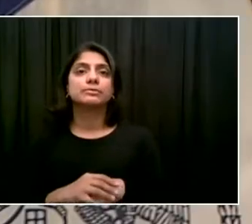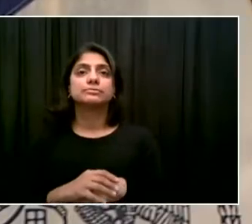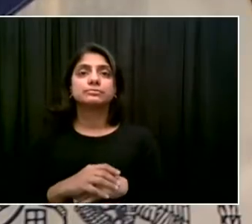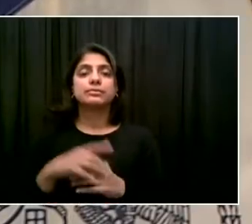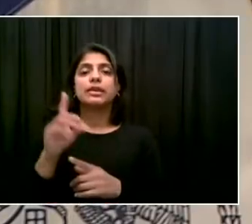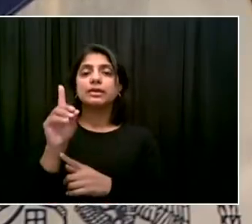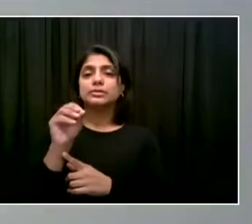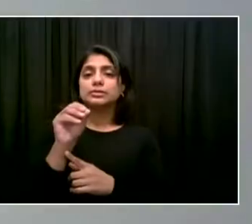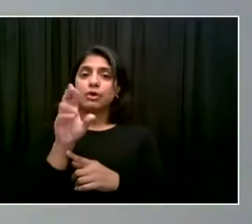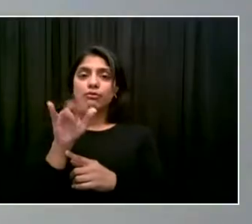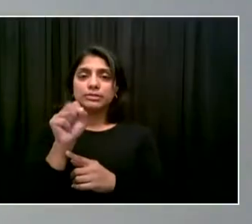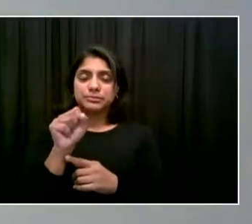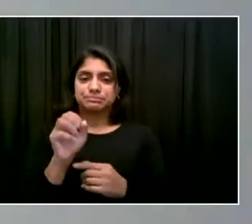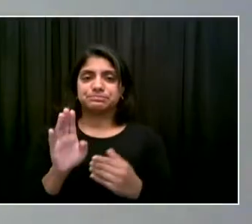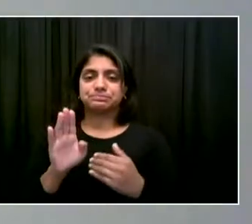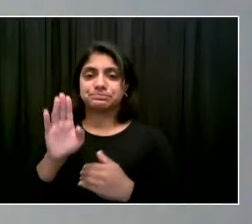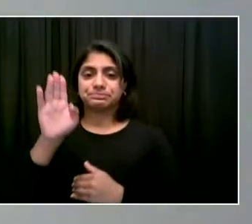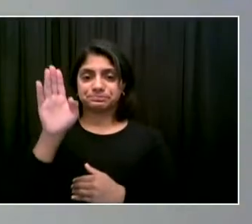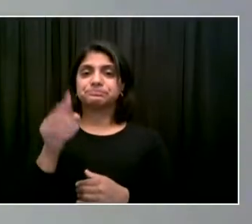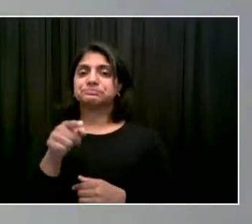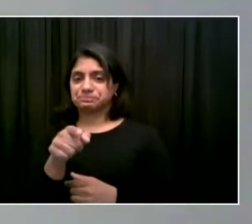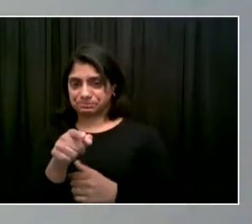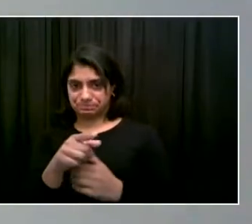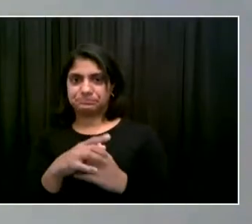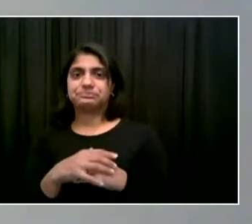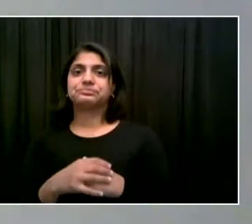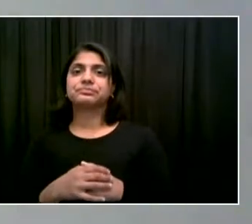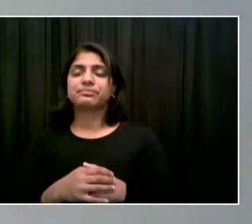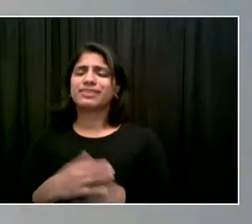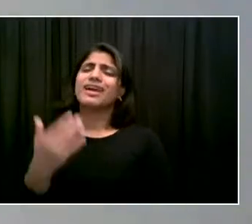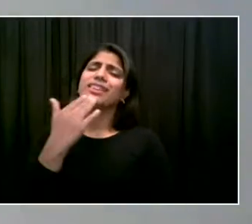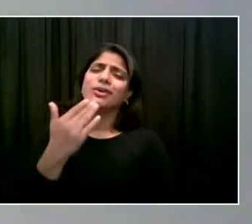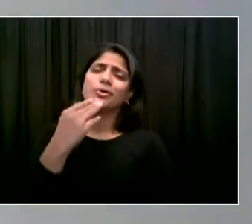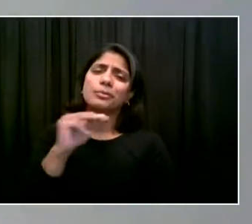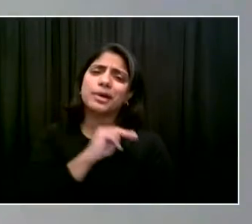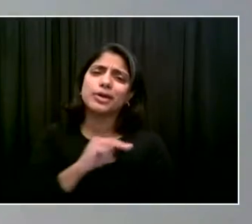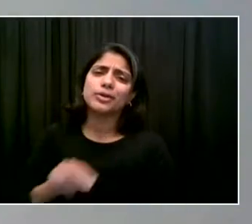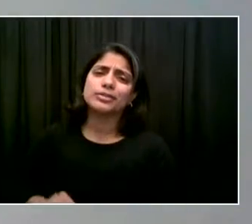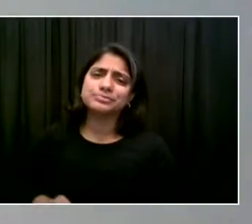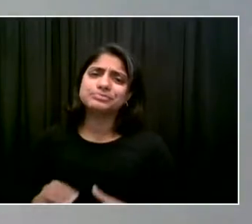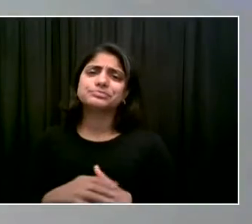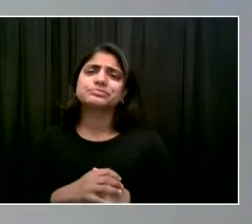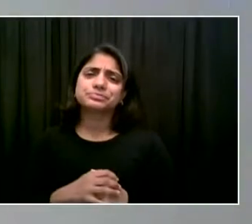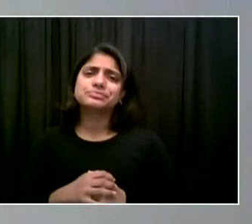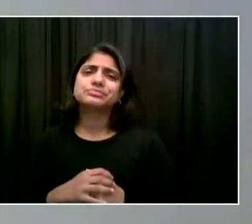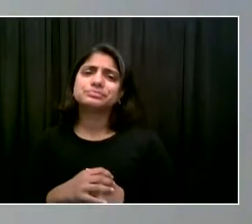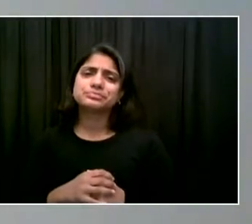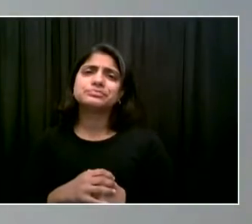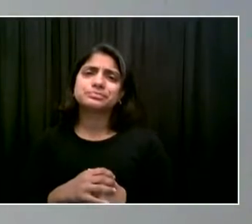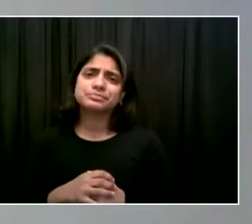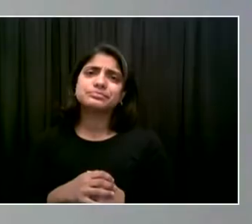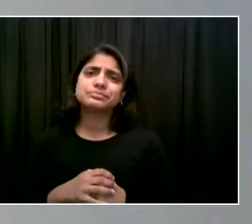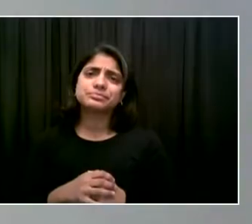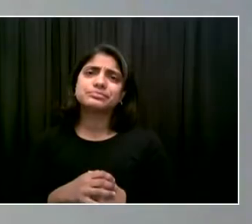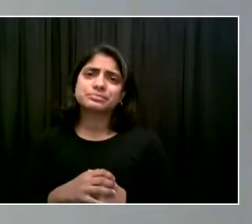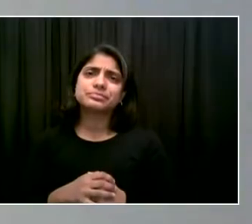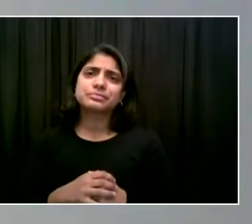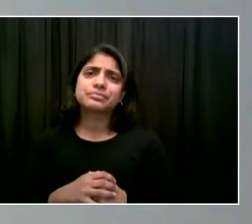JONNEL DORIS? I THINK IT'S IMPORTANT TO